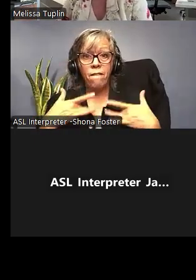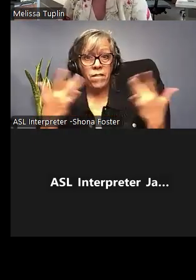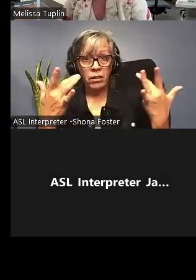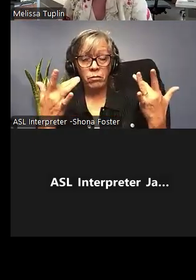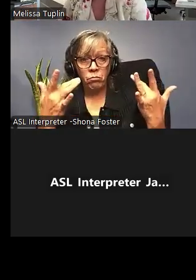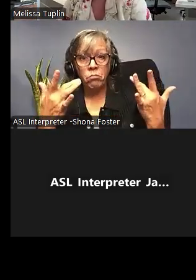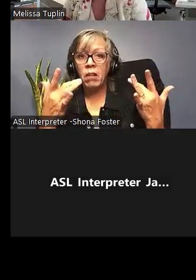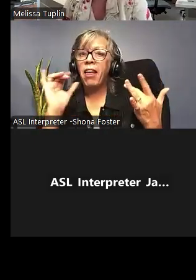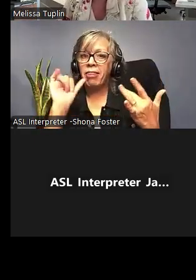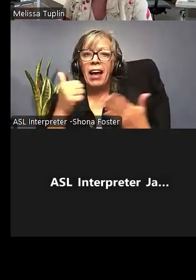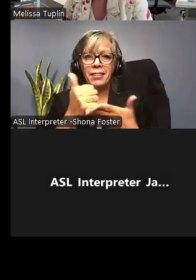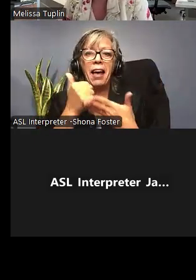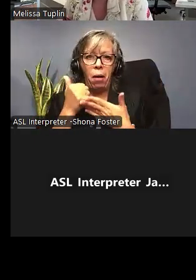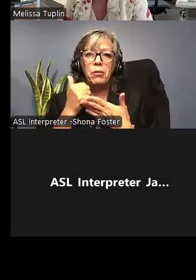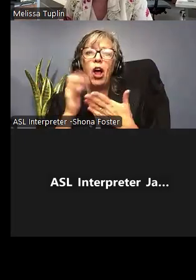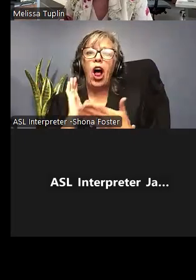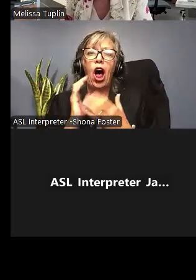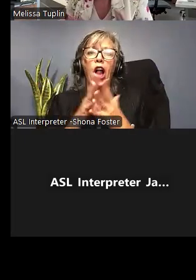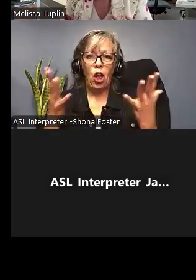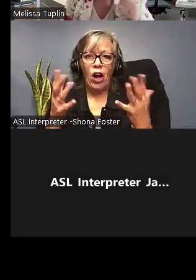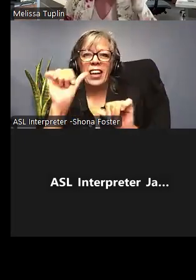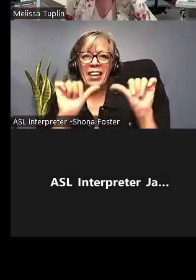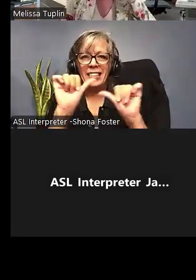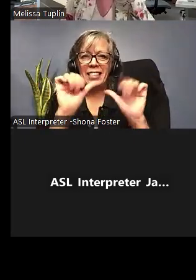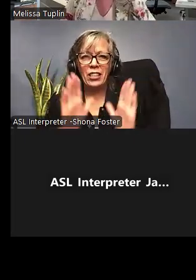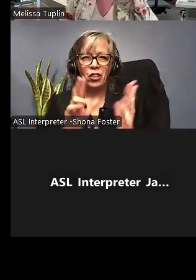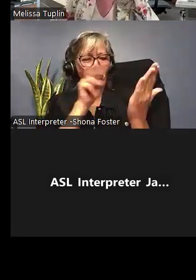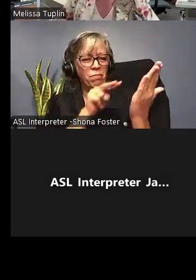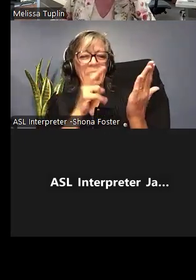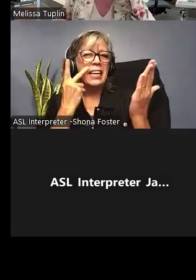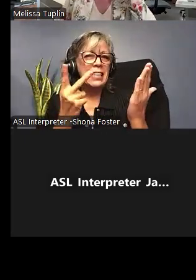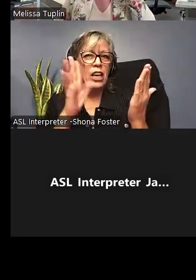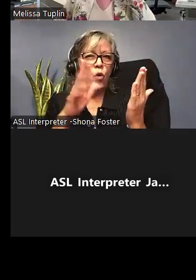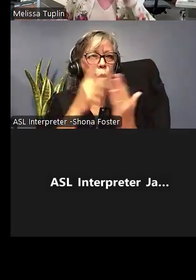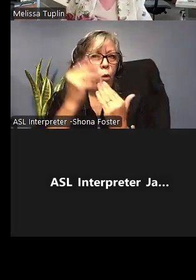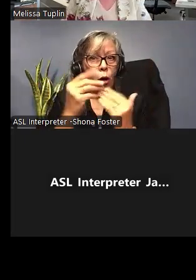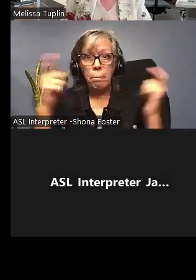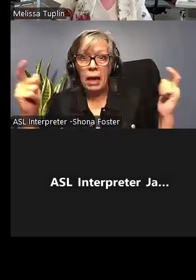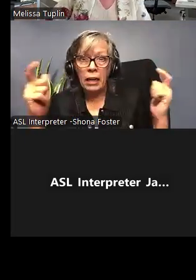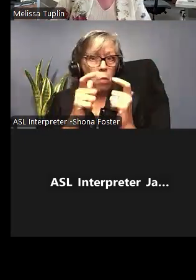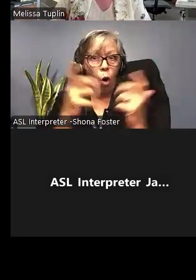it's a helpful tool for assessors to see the kind of scope and scale of your programming.